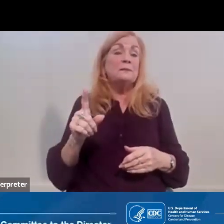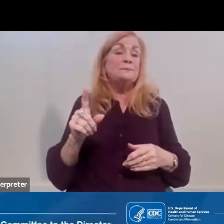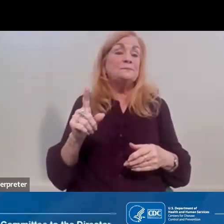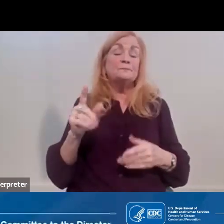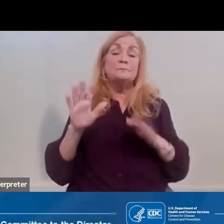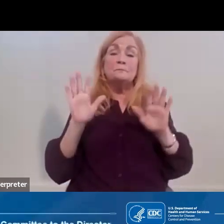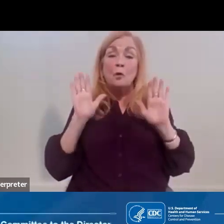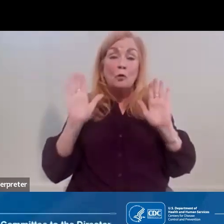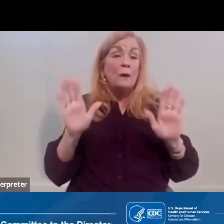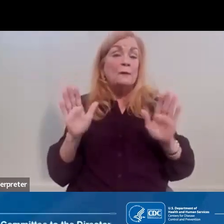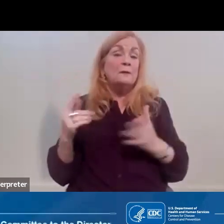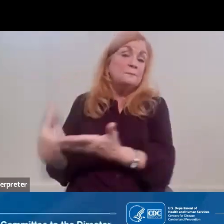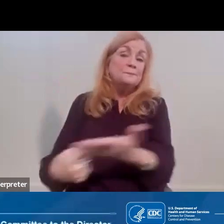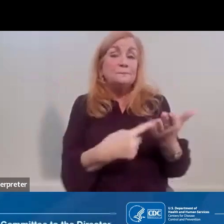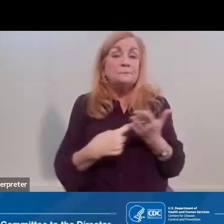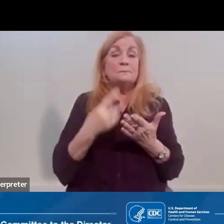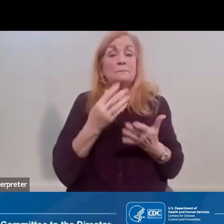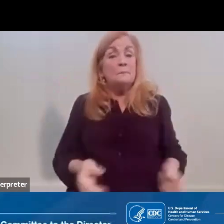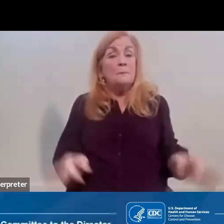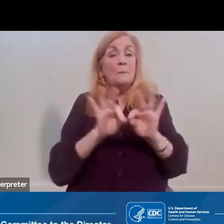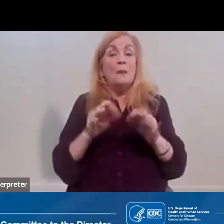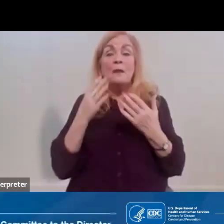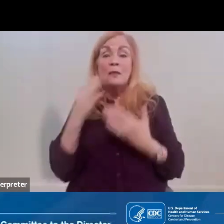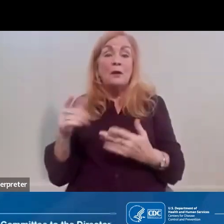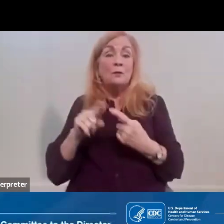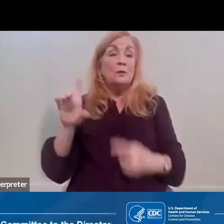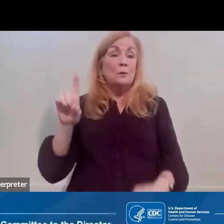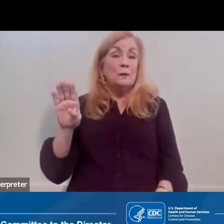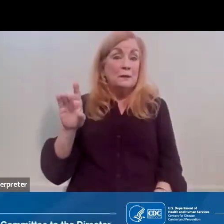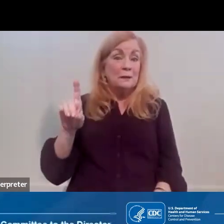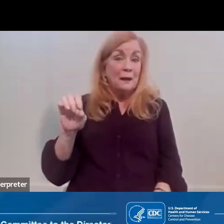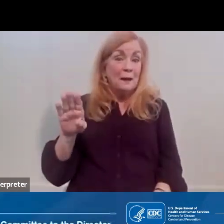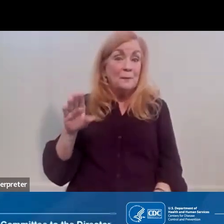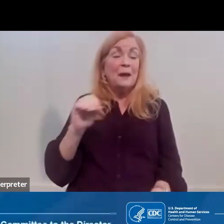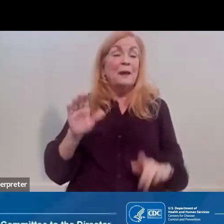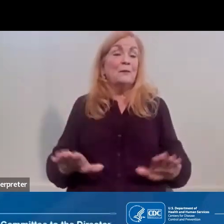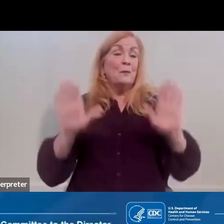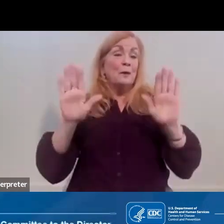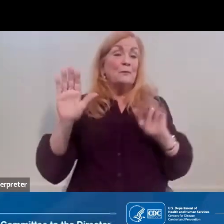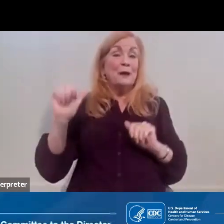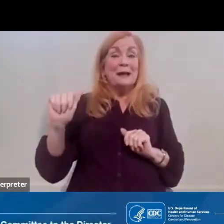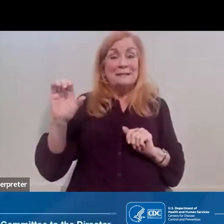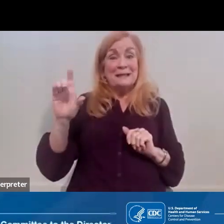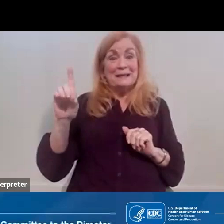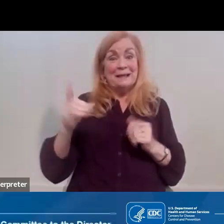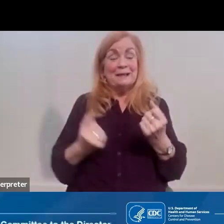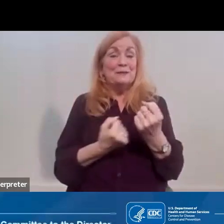Importantly, thank you to Deb and the wonderful ACD support staff that we have that makes it possible.